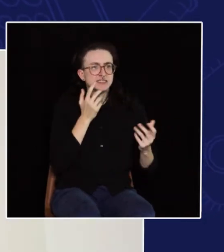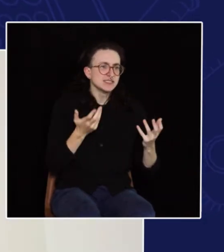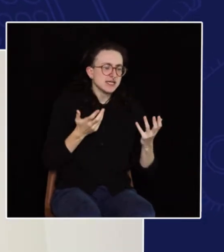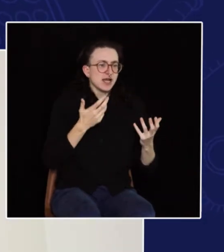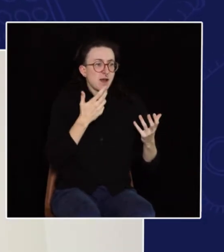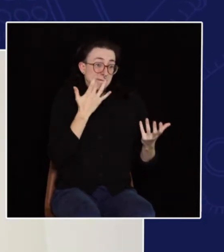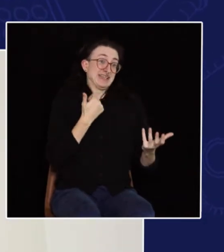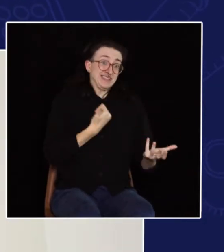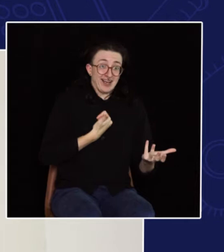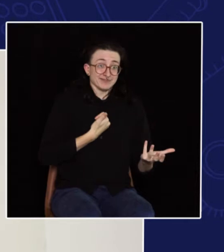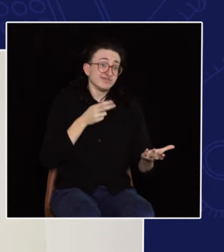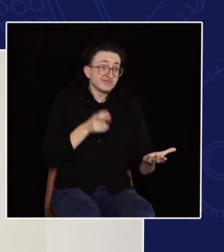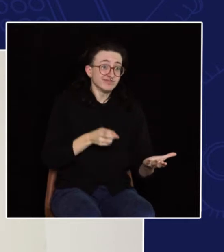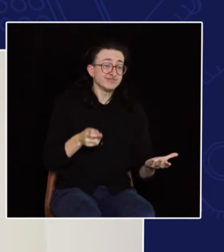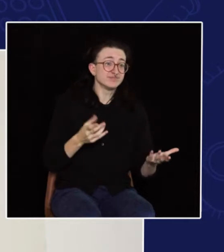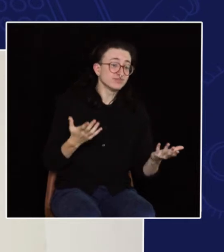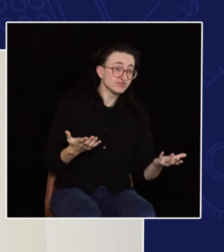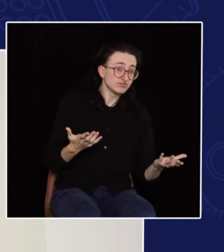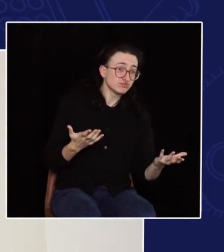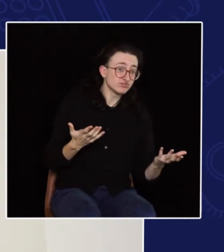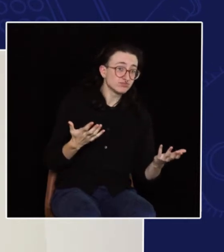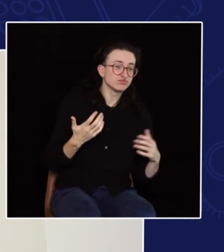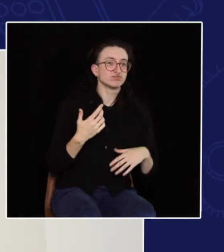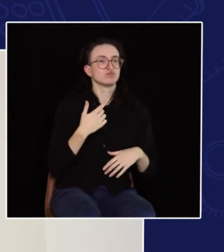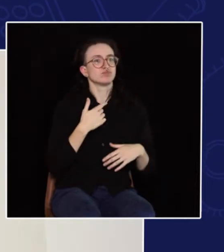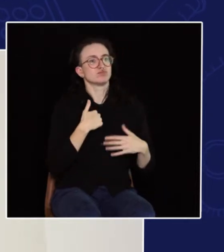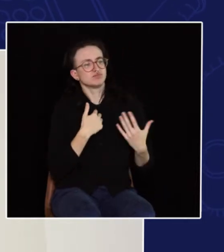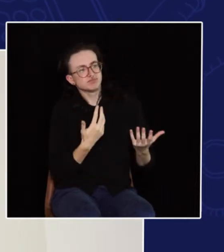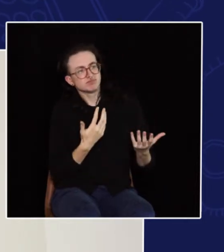[DR. CHIANG:] And so because I am Hard of Hearing